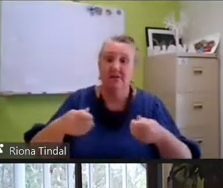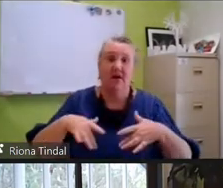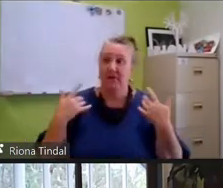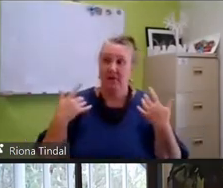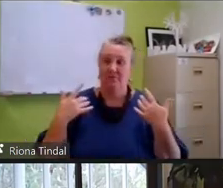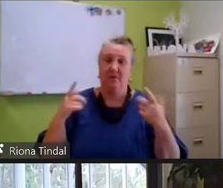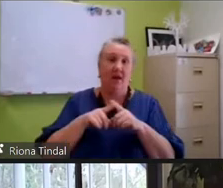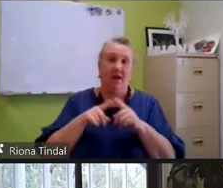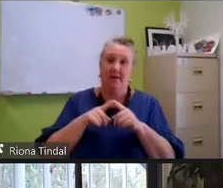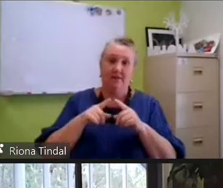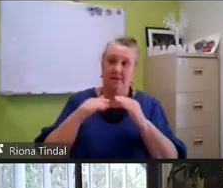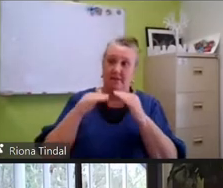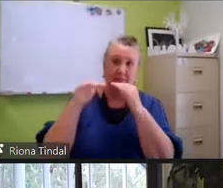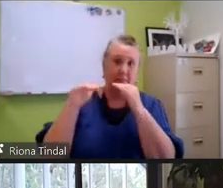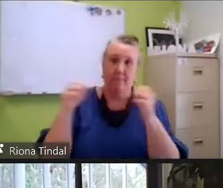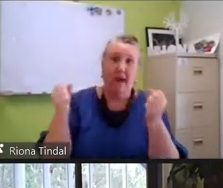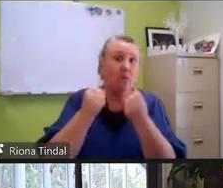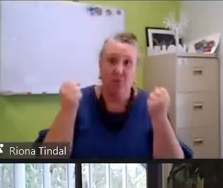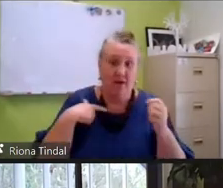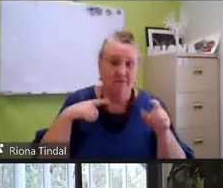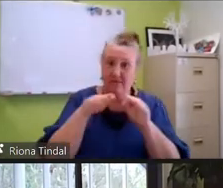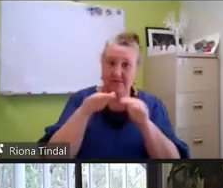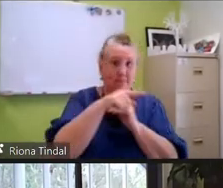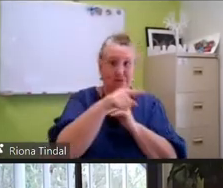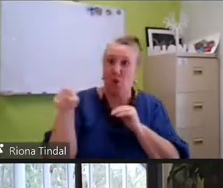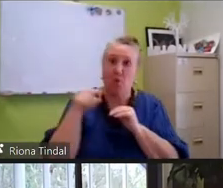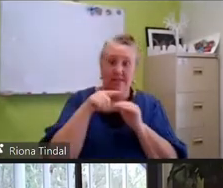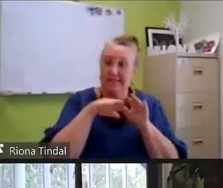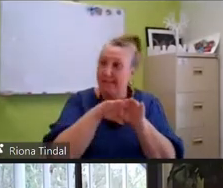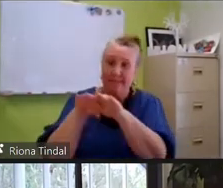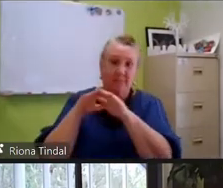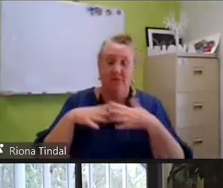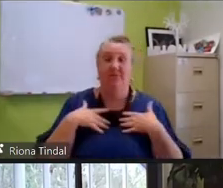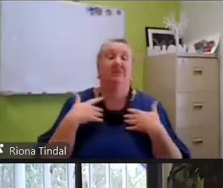I went to a conference. I presented, and I don't know, I just felt powerful and had a real sense